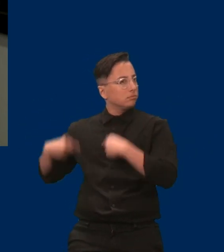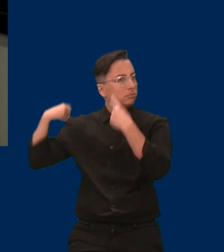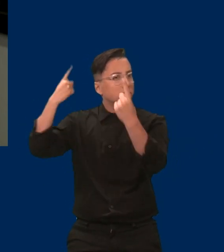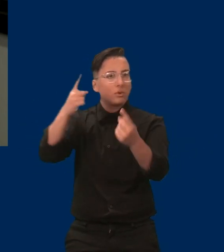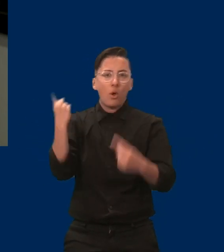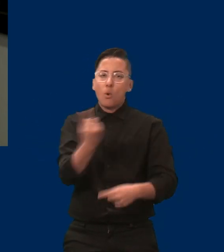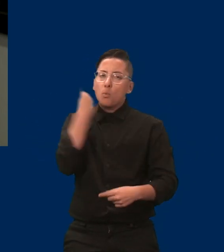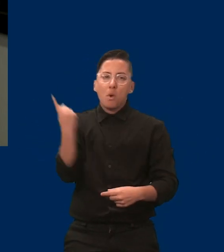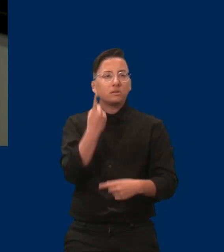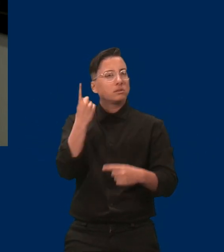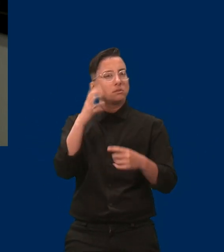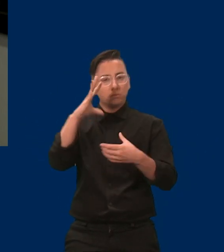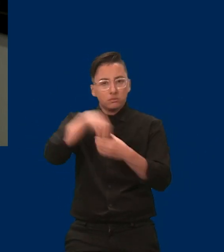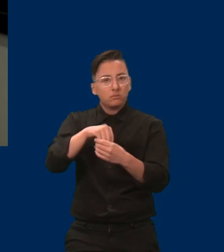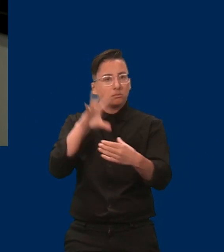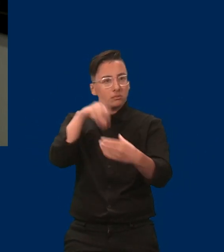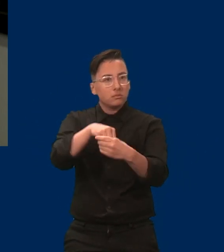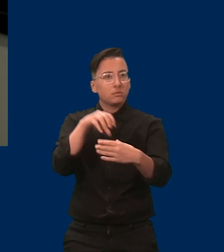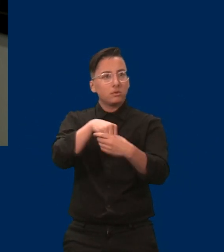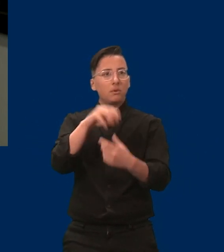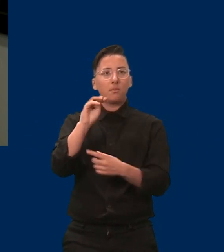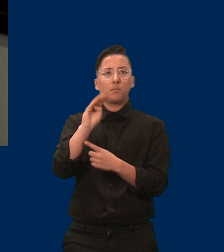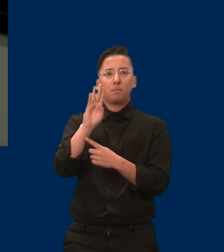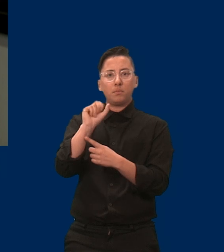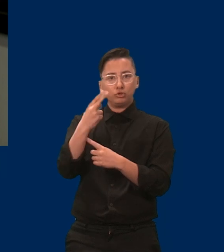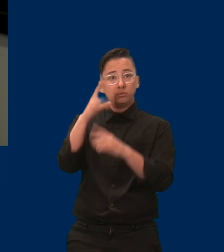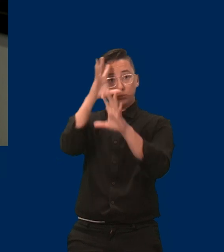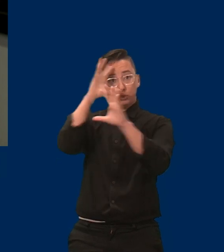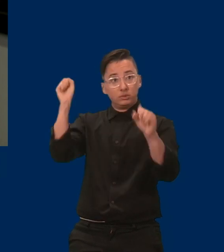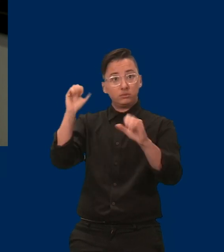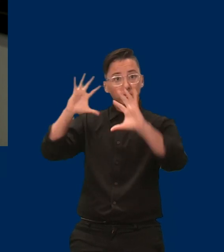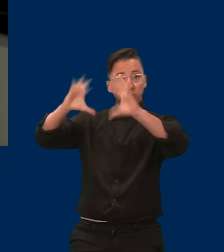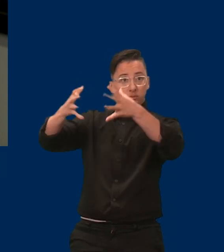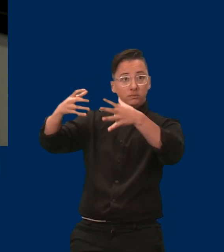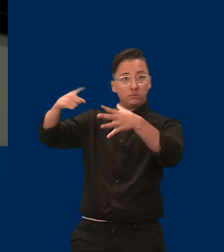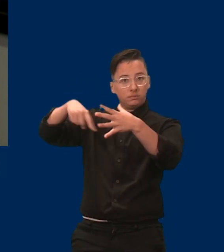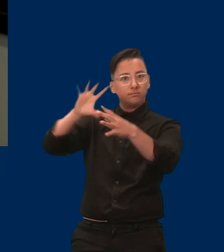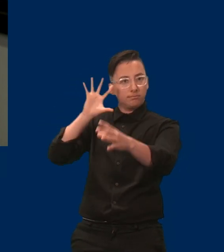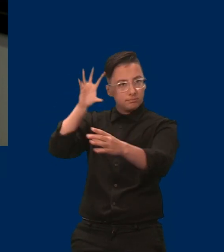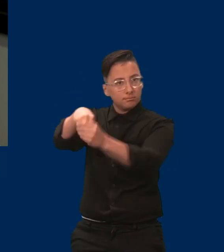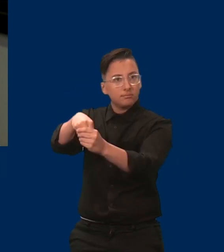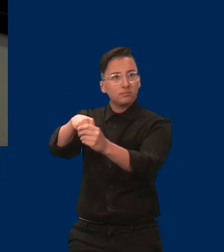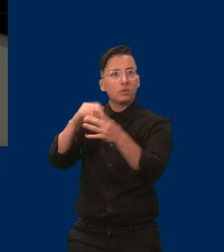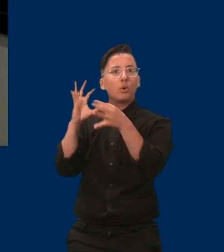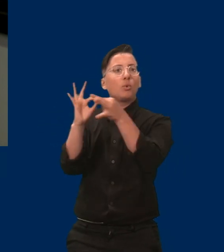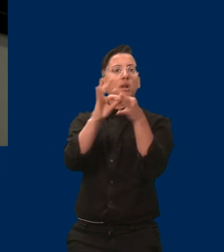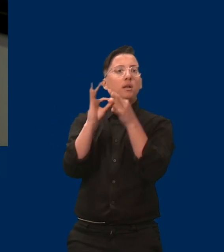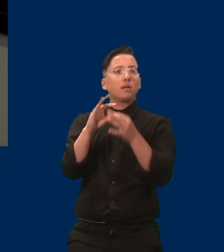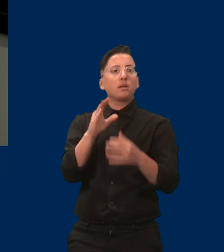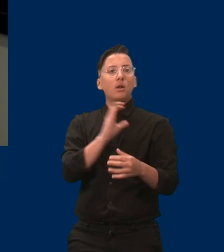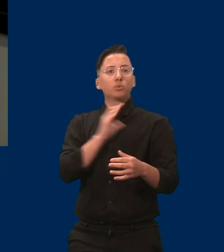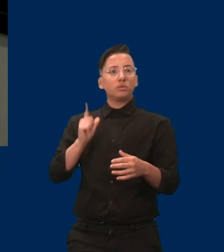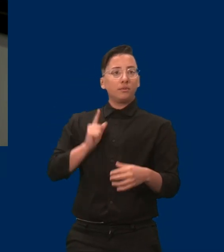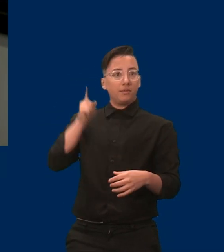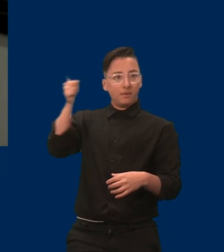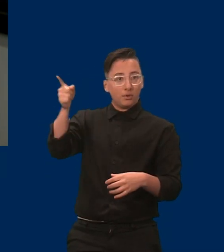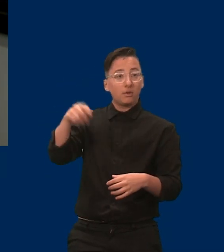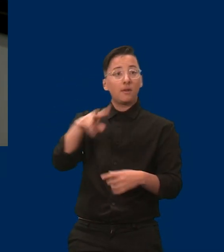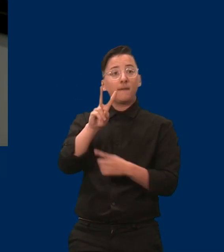in 2001 to 2004, when I was on the Federal Inter-Agency Coordinating Council, and as I was a vice-chair chair of the school board.